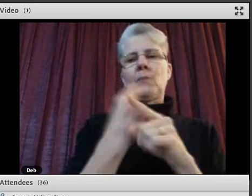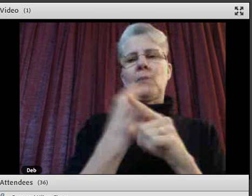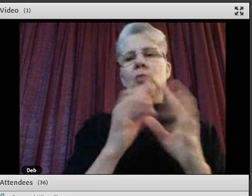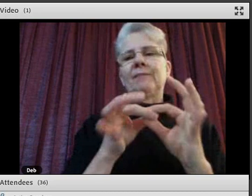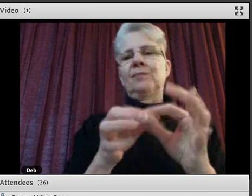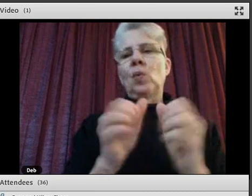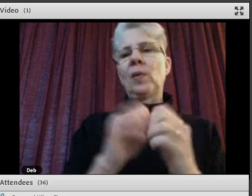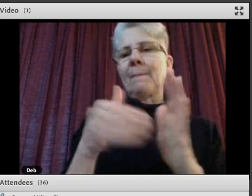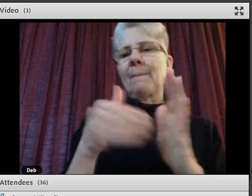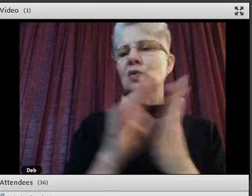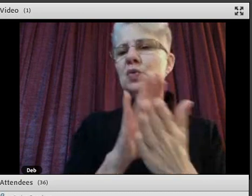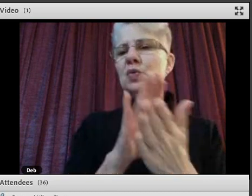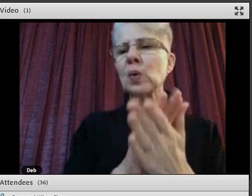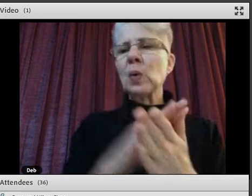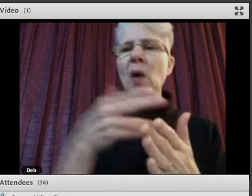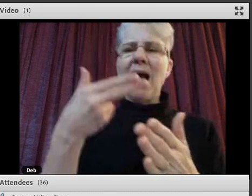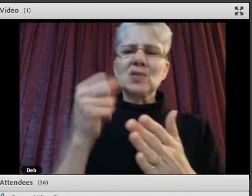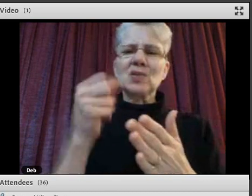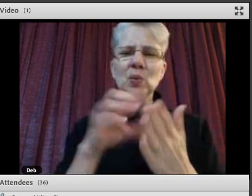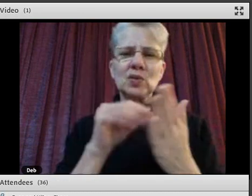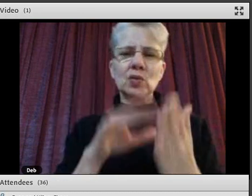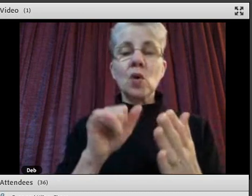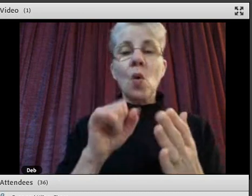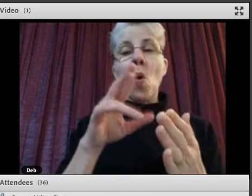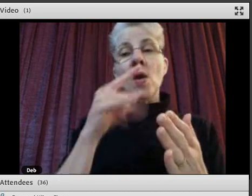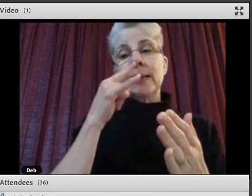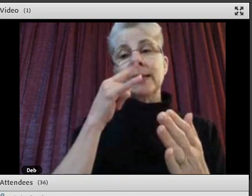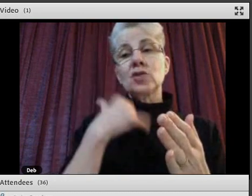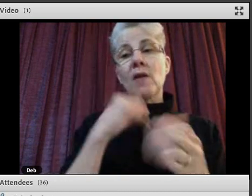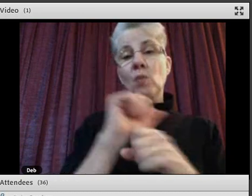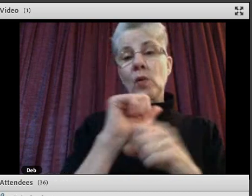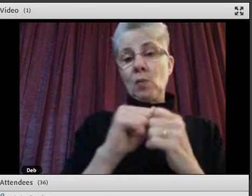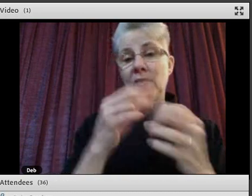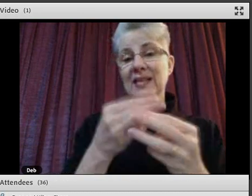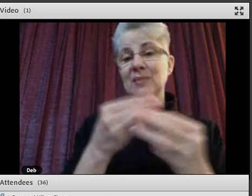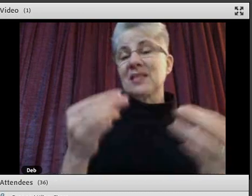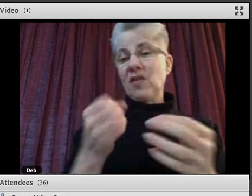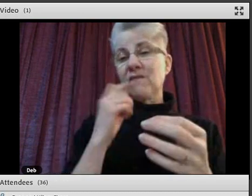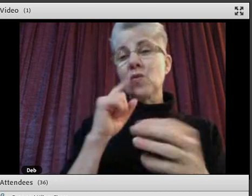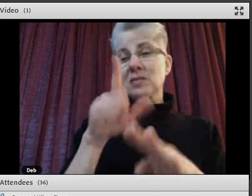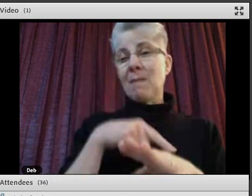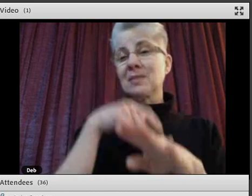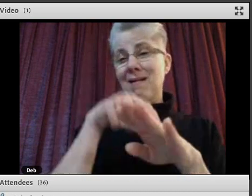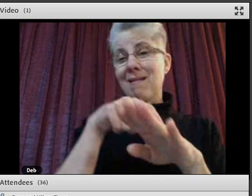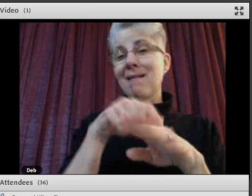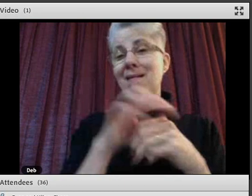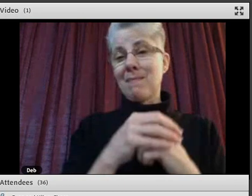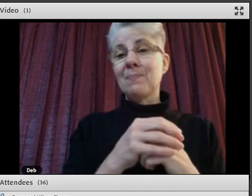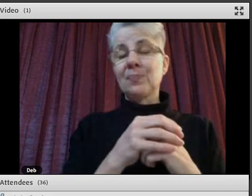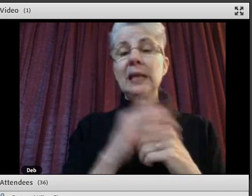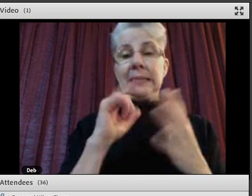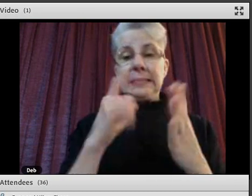for upper-middle school, high school students, or kids that you've had working with these materials for some time.